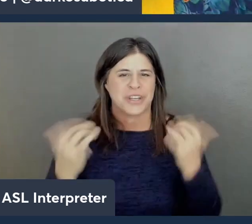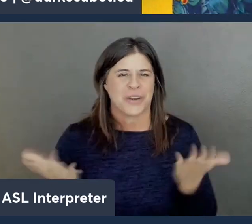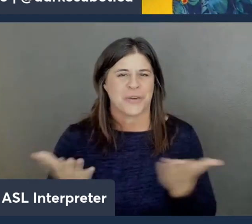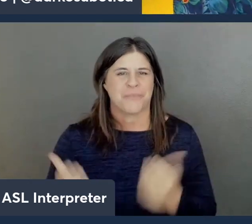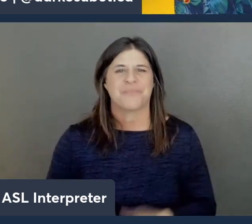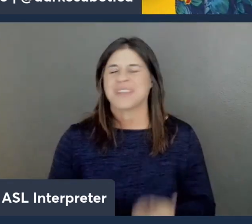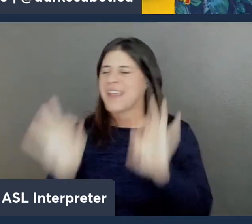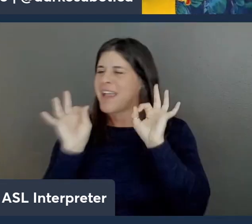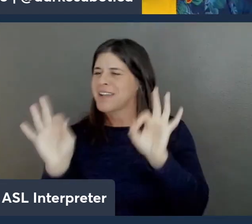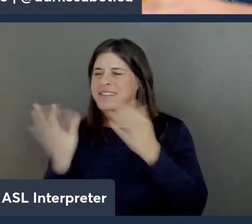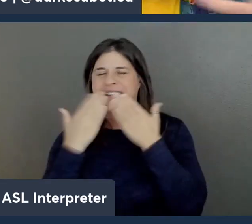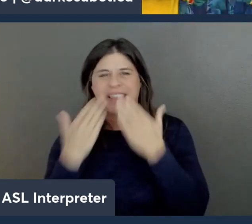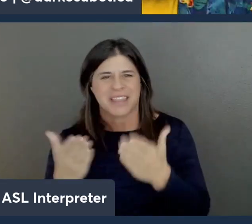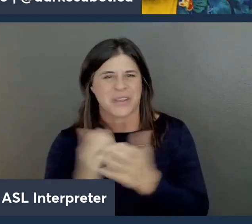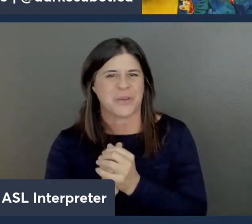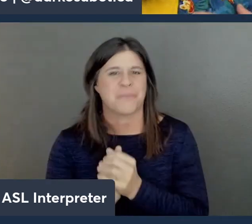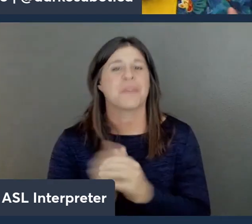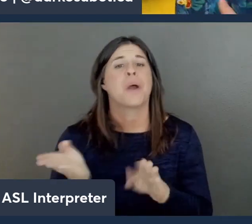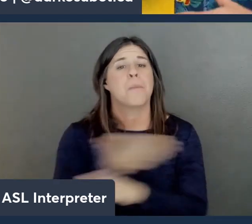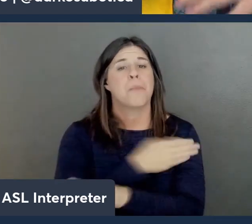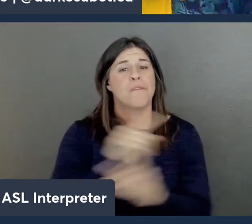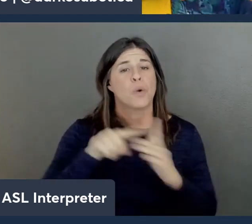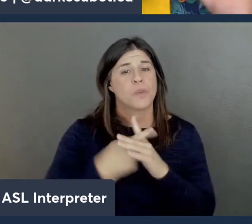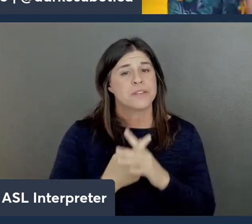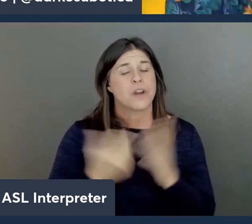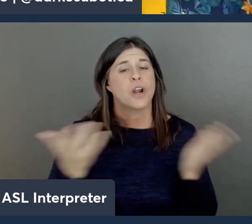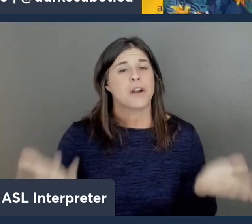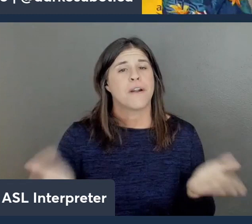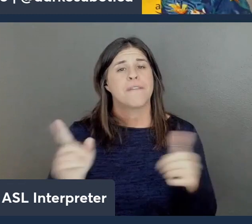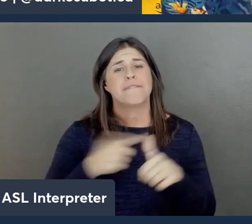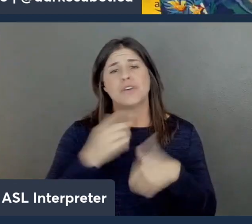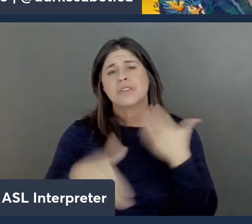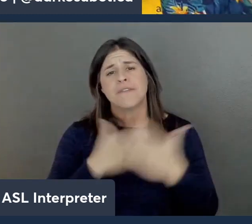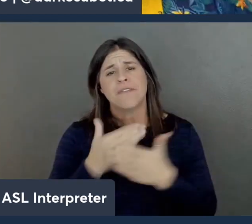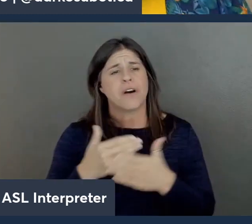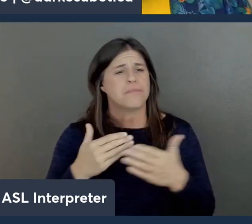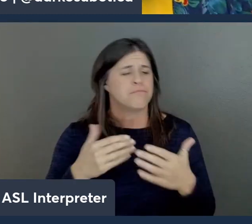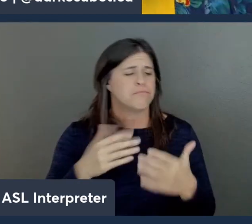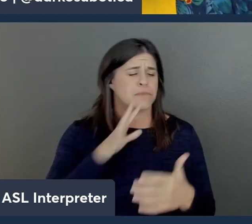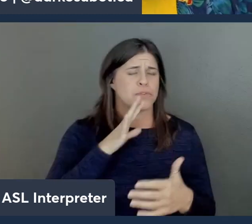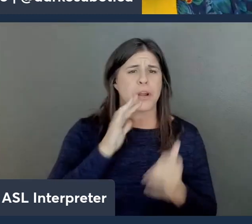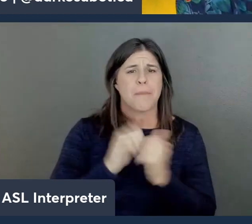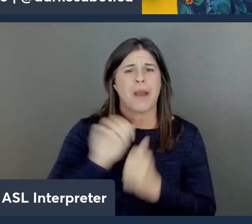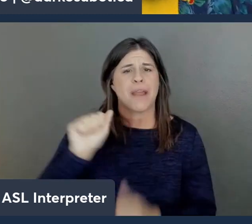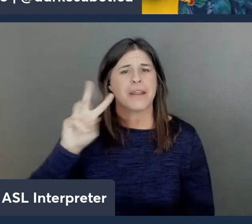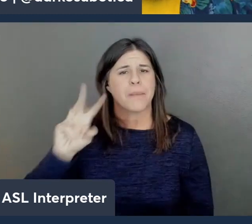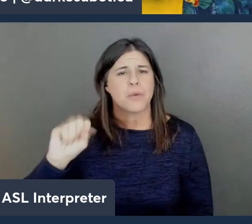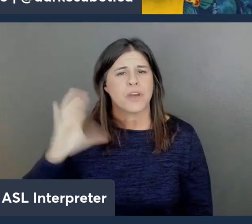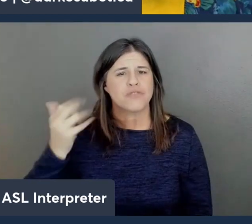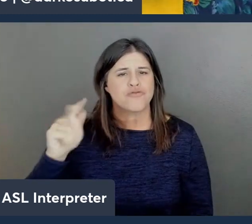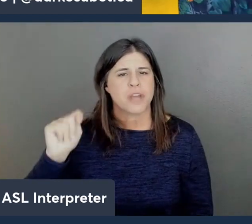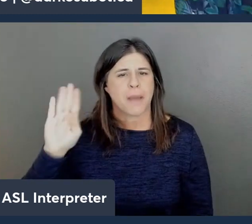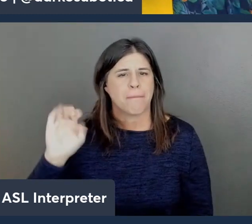thank you Abhijit. So before we get into it, first of all, let's talk about AWS Chatbot is, before we talk about this new feature.